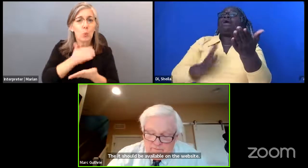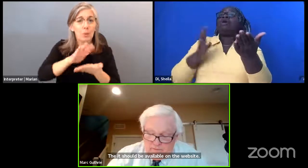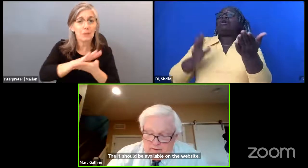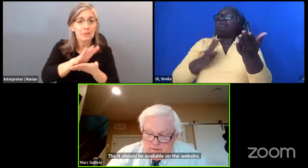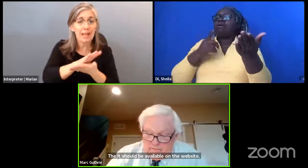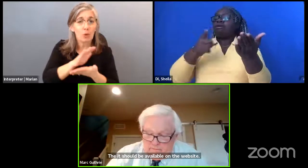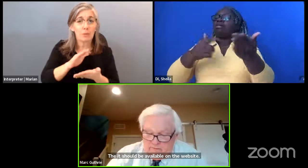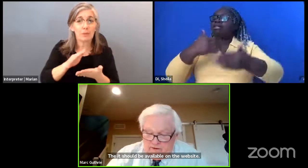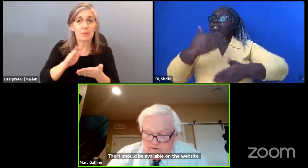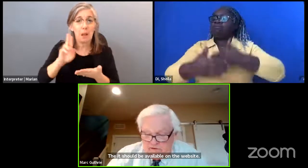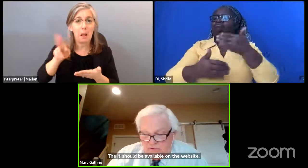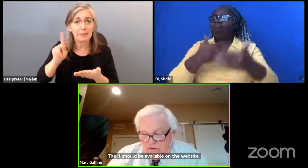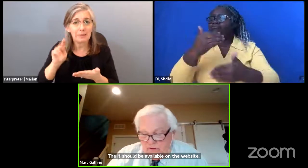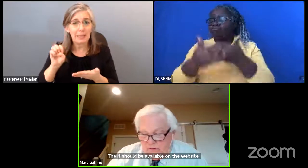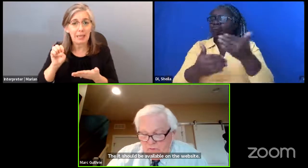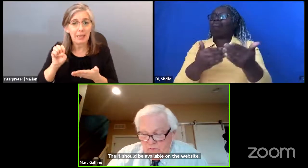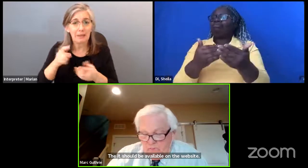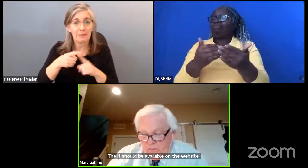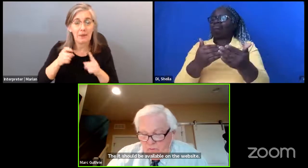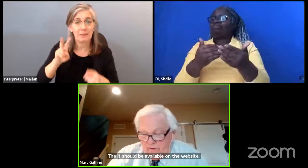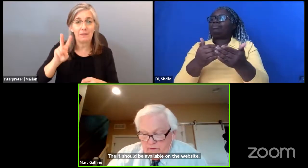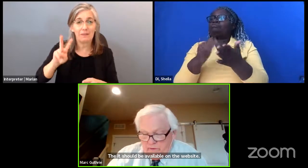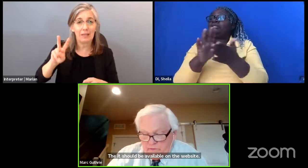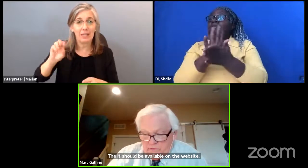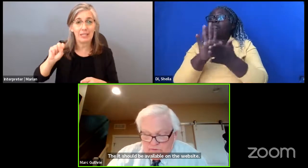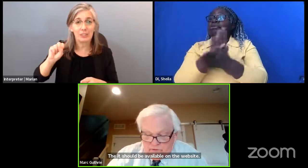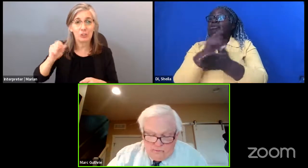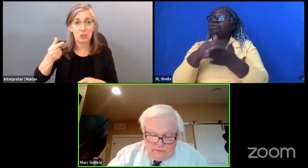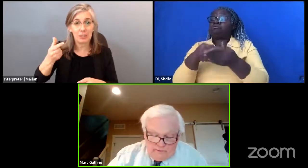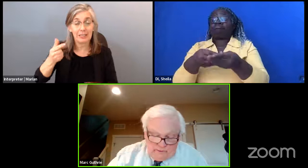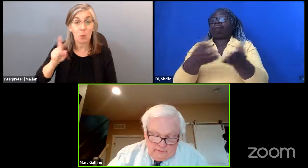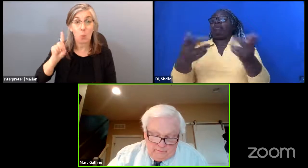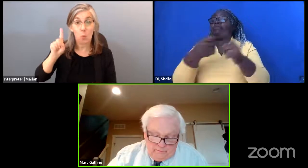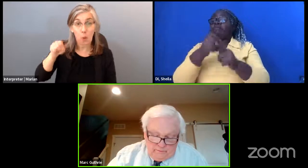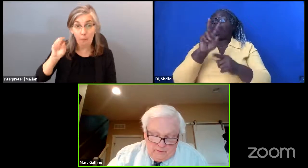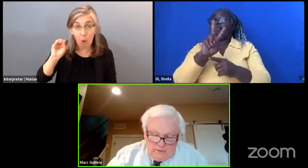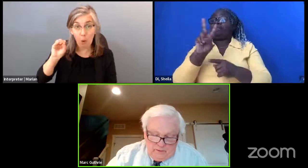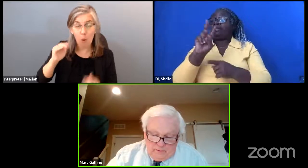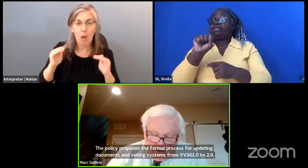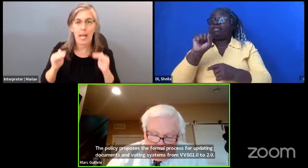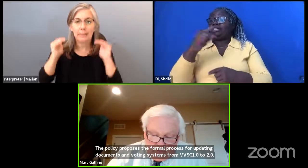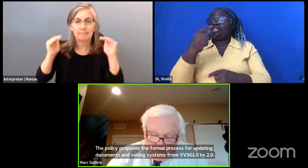VVSG 1.0 to 2.0.